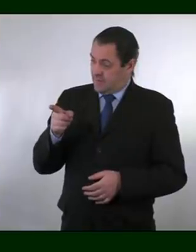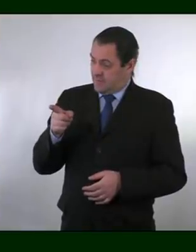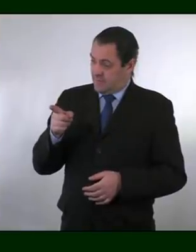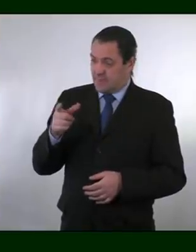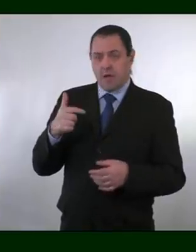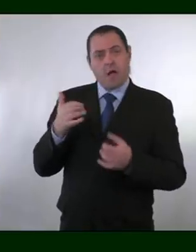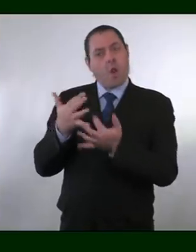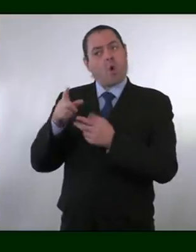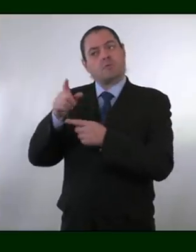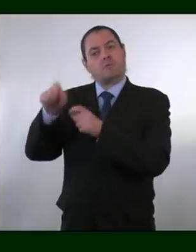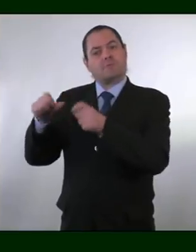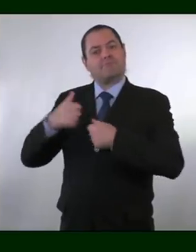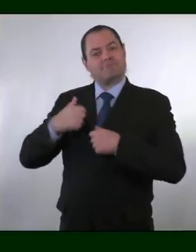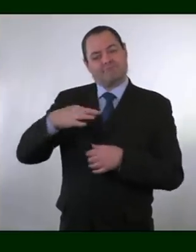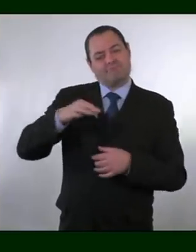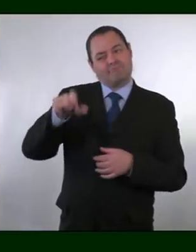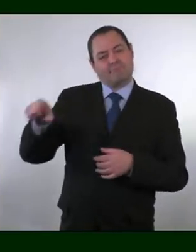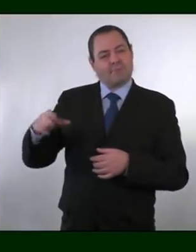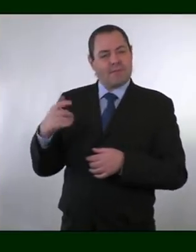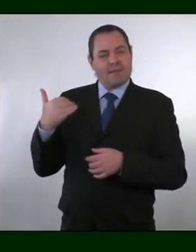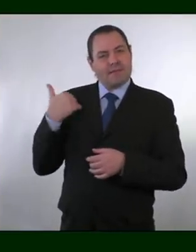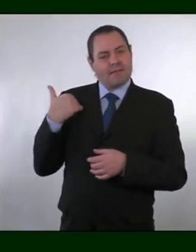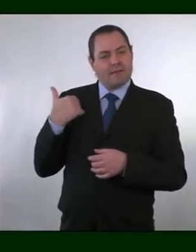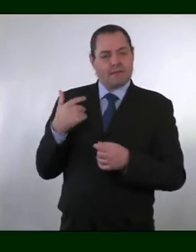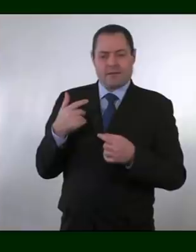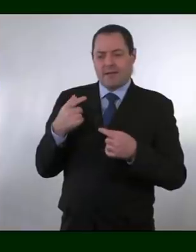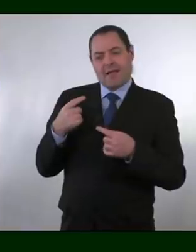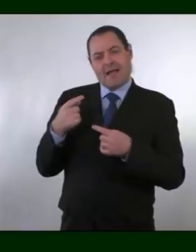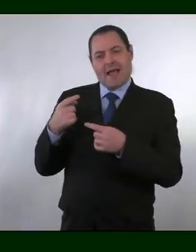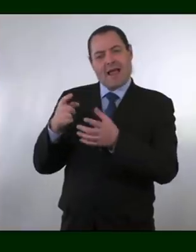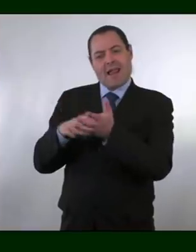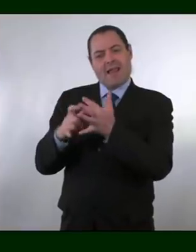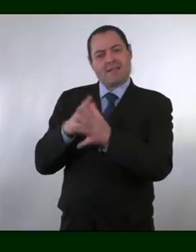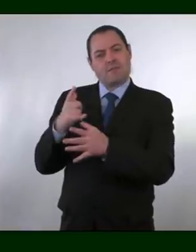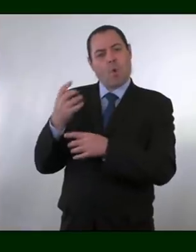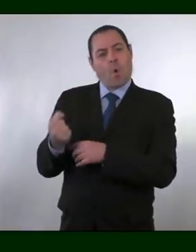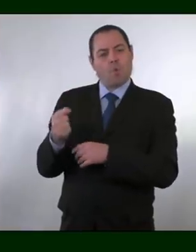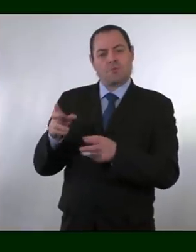are owners of leasehold flats in buildings under 18 metres in height that are covered in cladding,